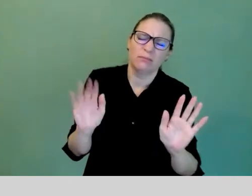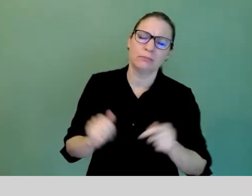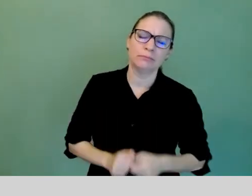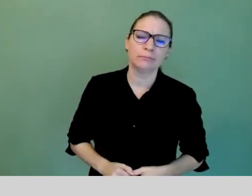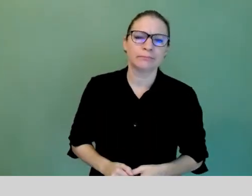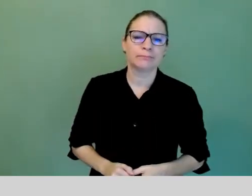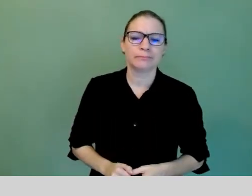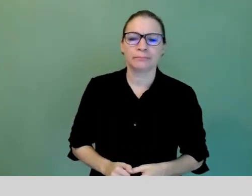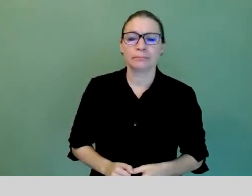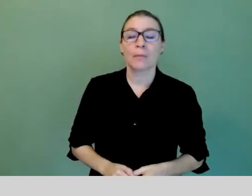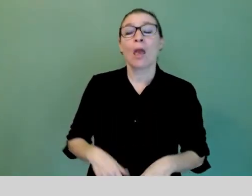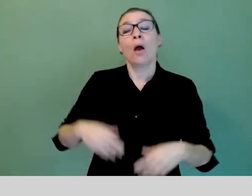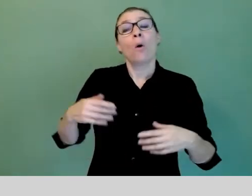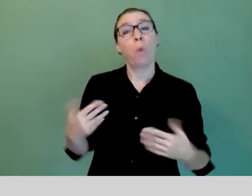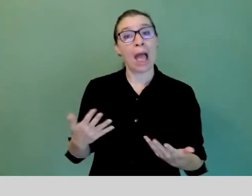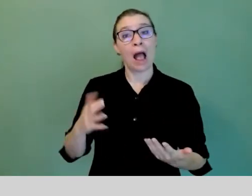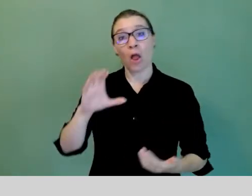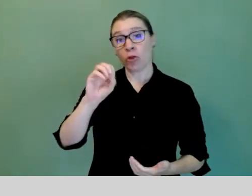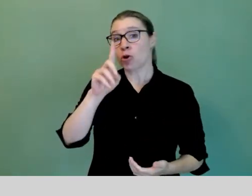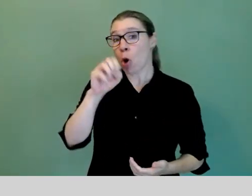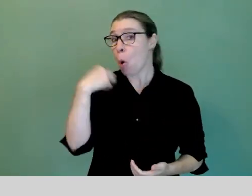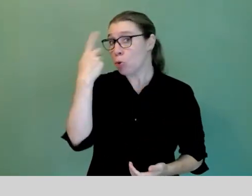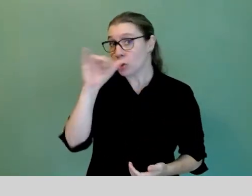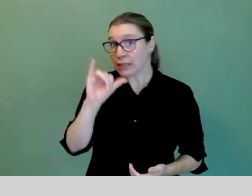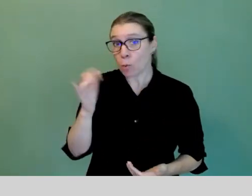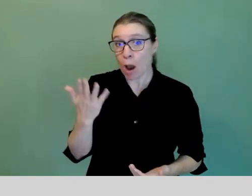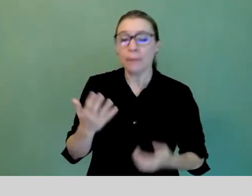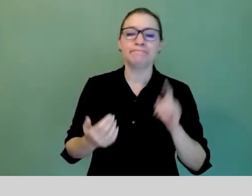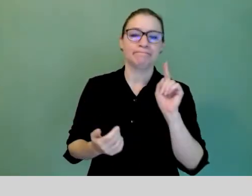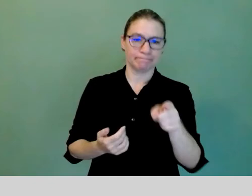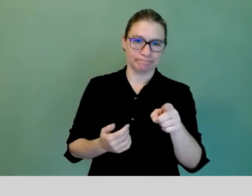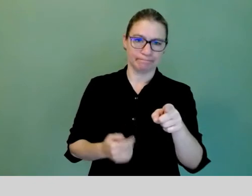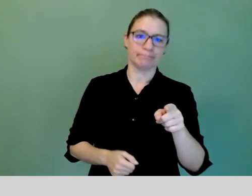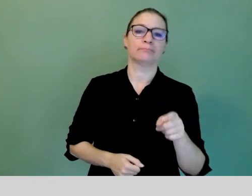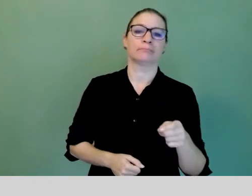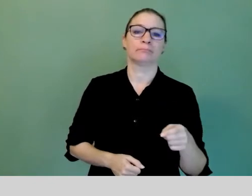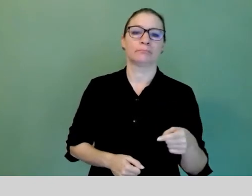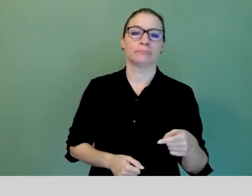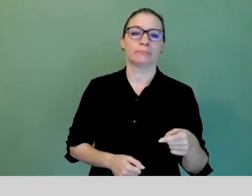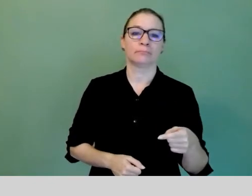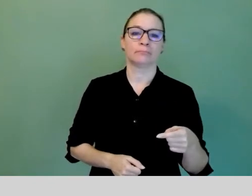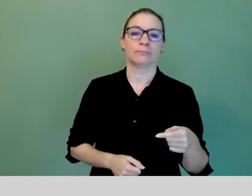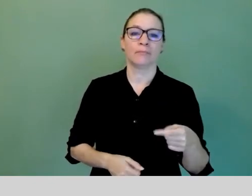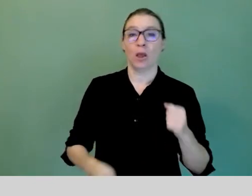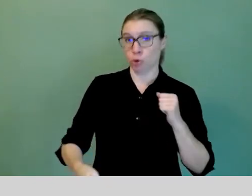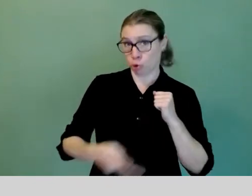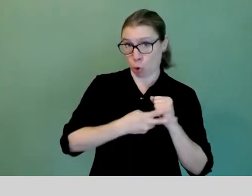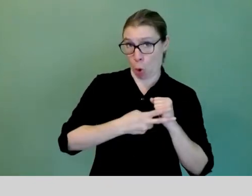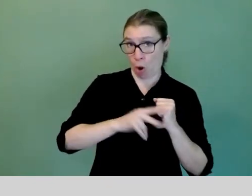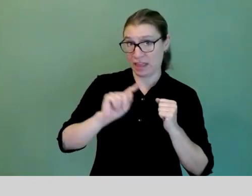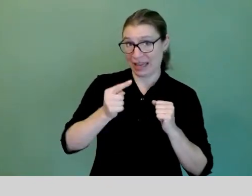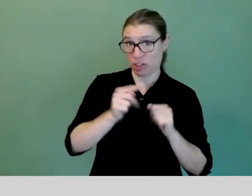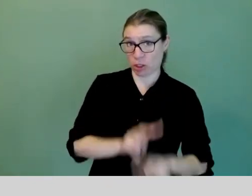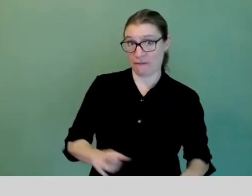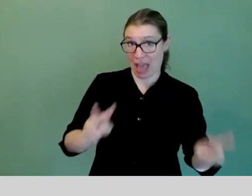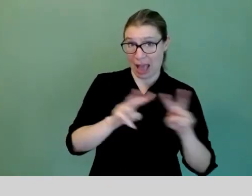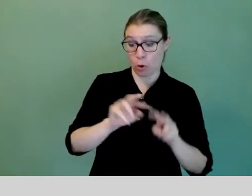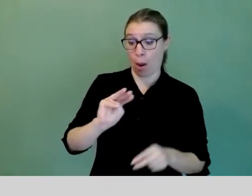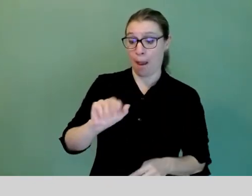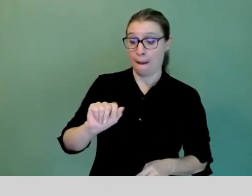Well, the code should look a bit like this, import math, store the initial value of math.pi,